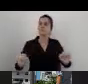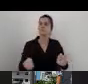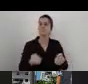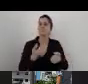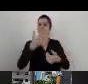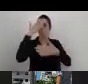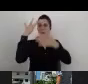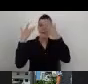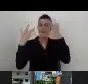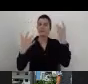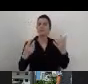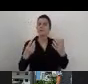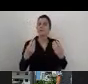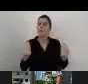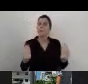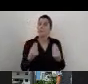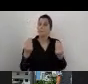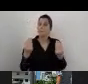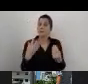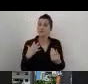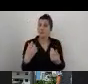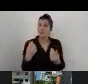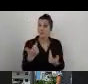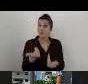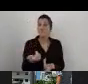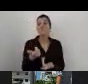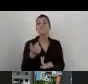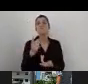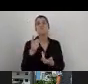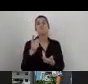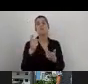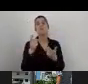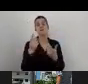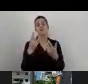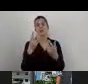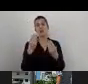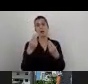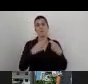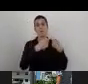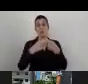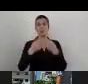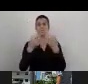Then some organizations, especially ones that are big organizations,